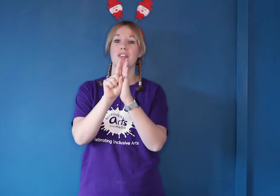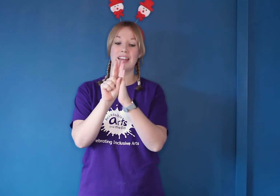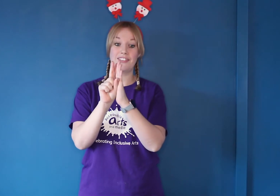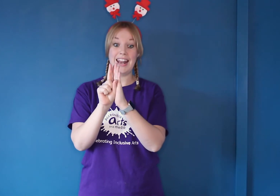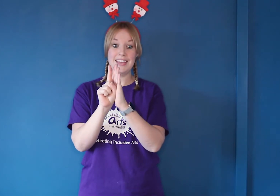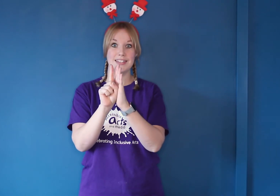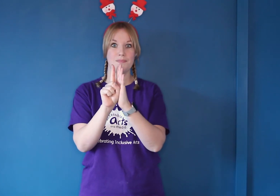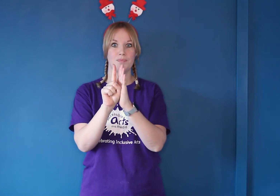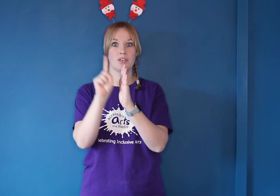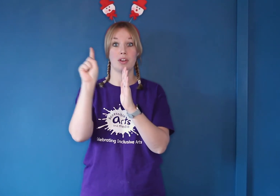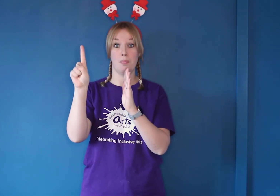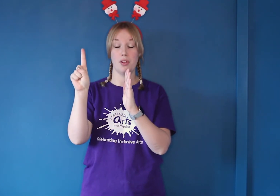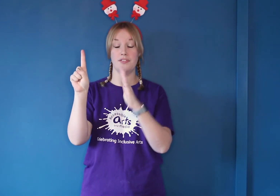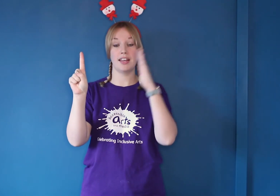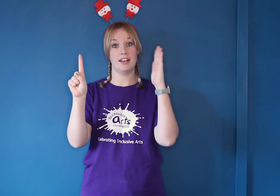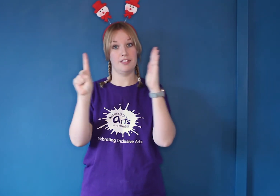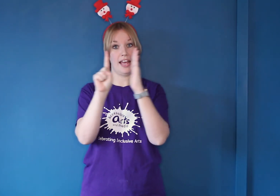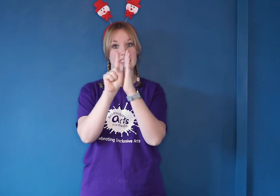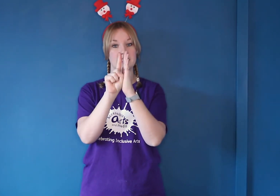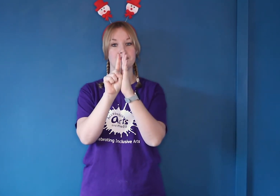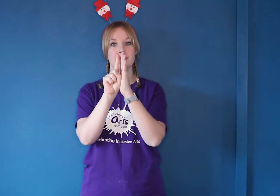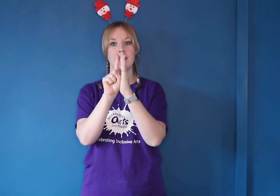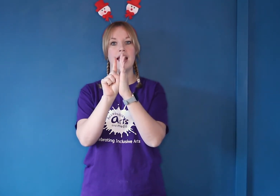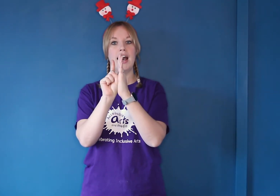we do the sign for late – so we’ve got a pointy finger and a flat hand